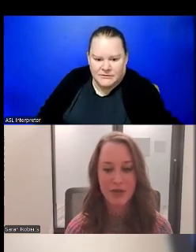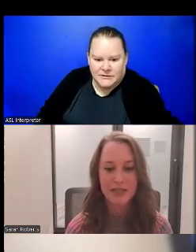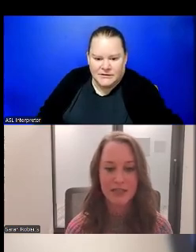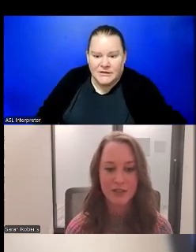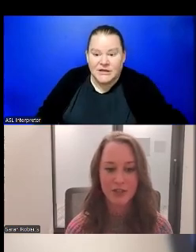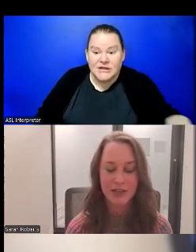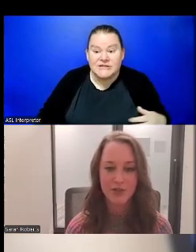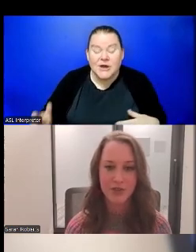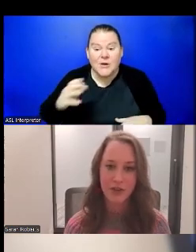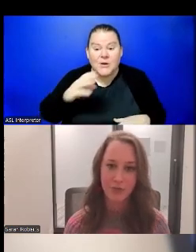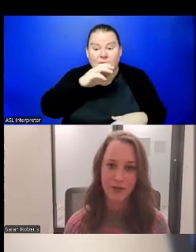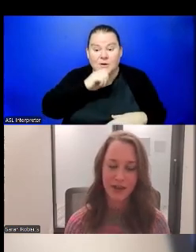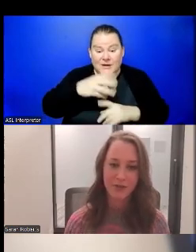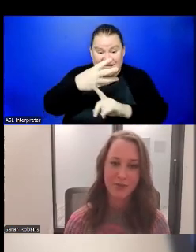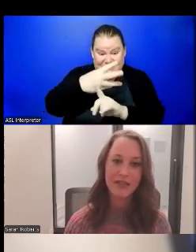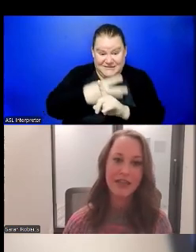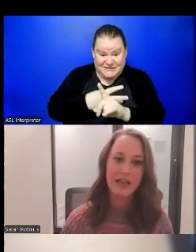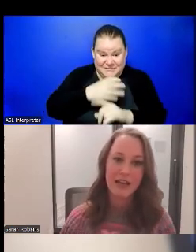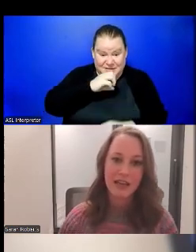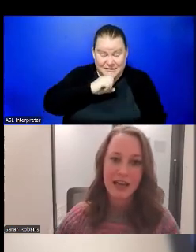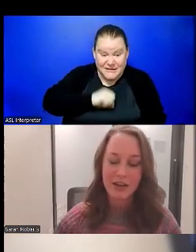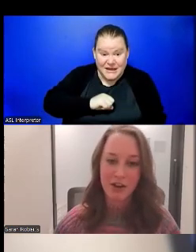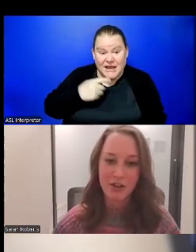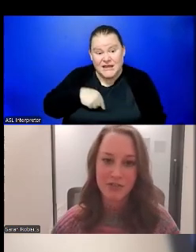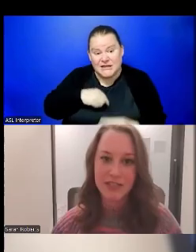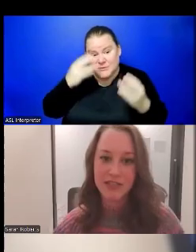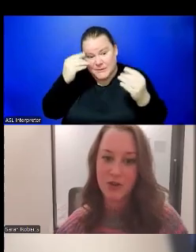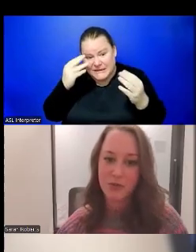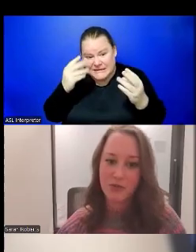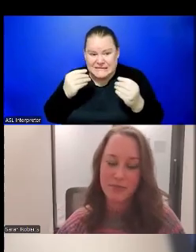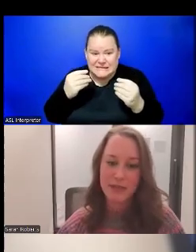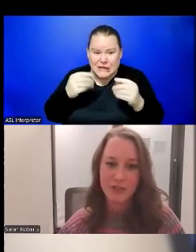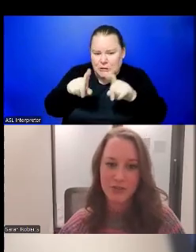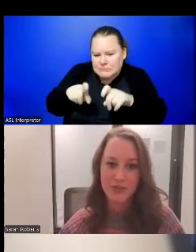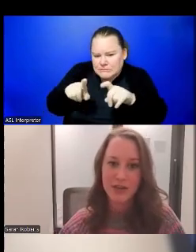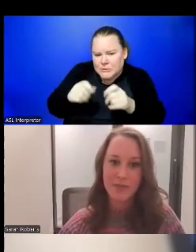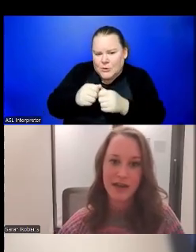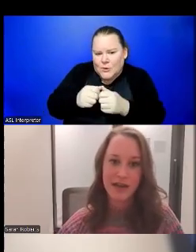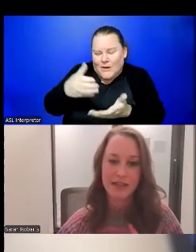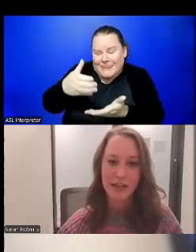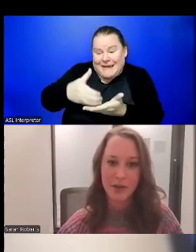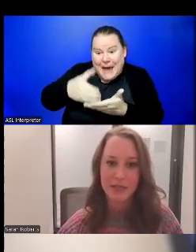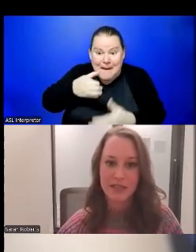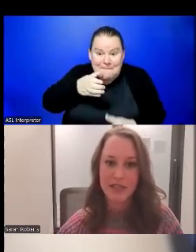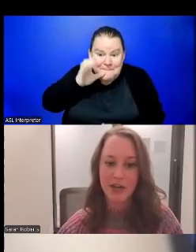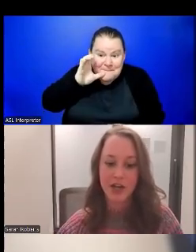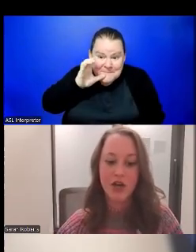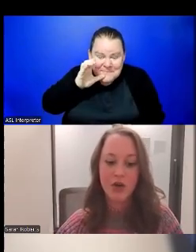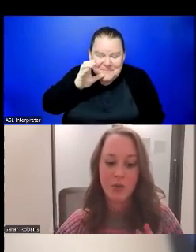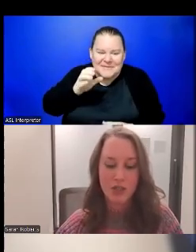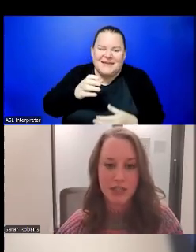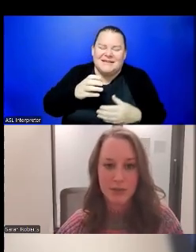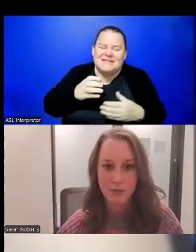would consider trials with an open cup. And again, all of this is hopefully being driven by the therapists that are watching